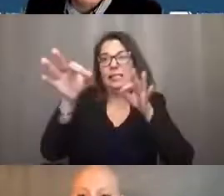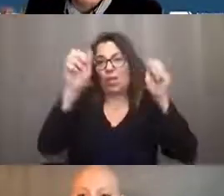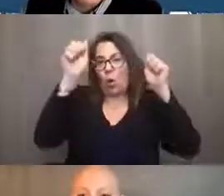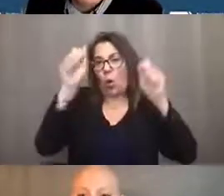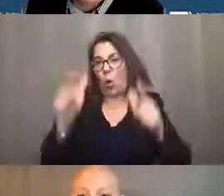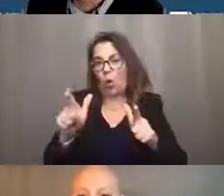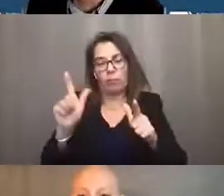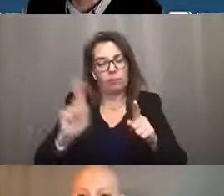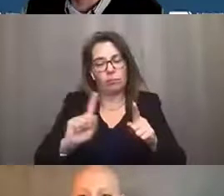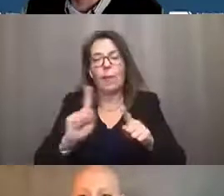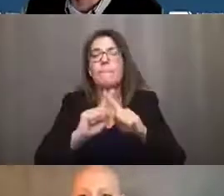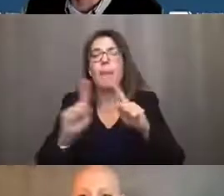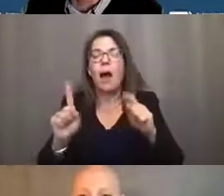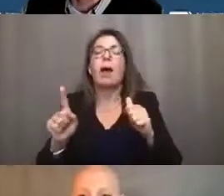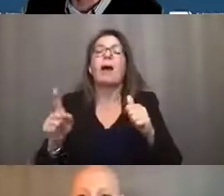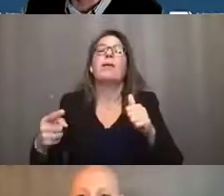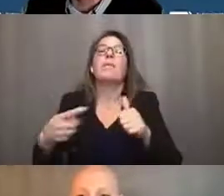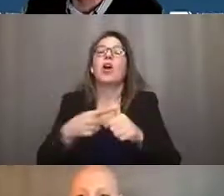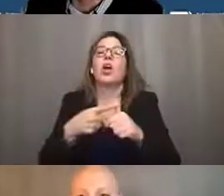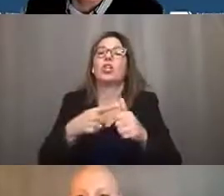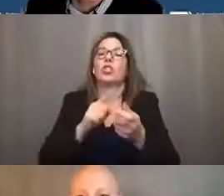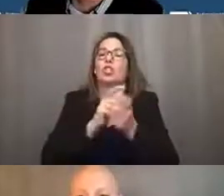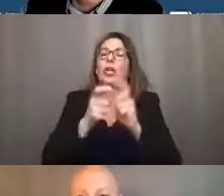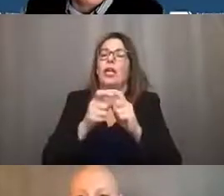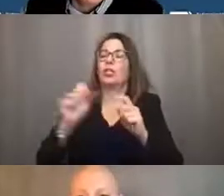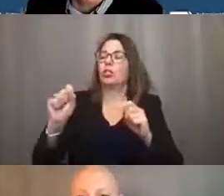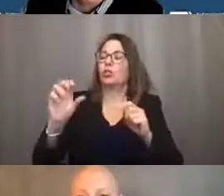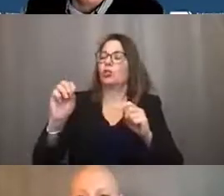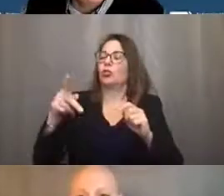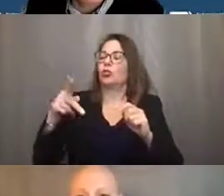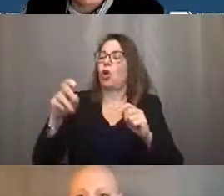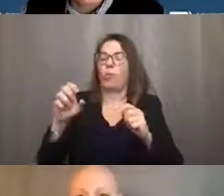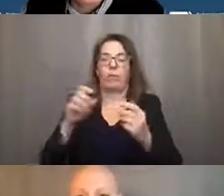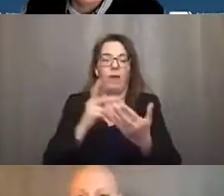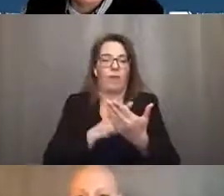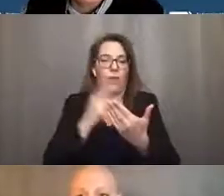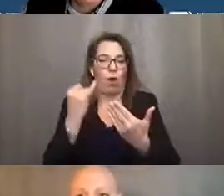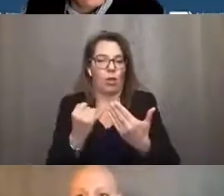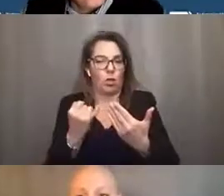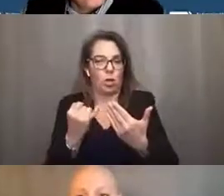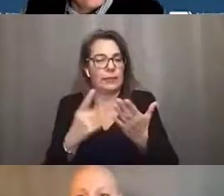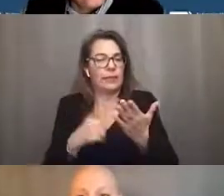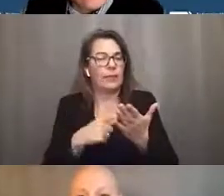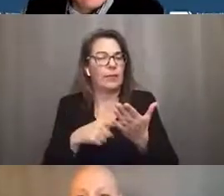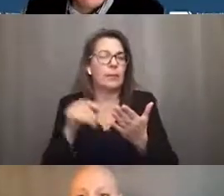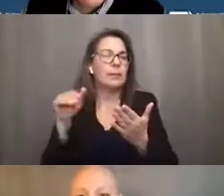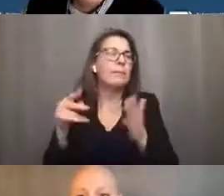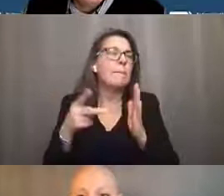but the first point is changing the scope of the project. So we often get questions, well what does that mean?